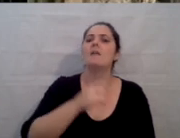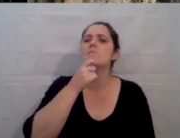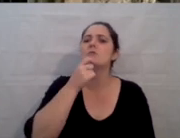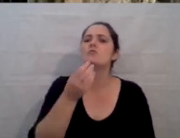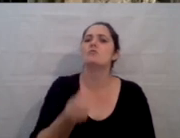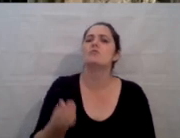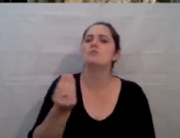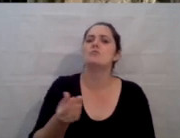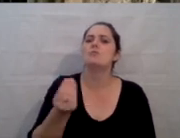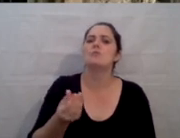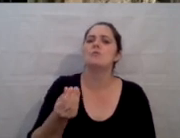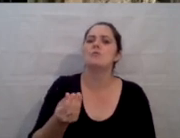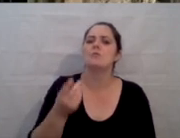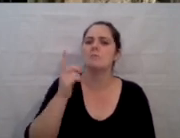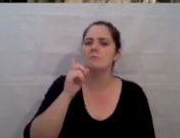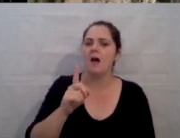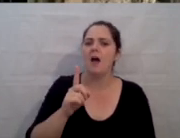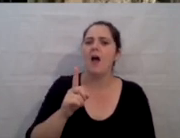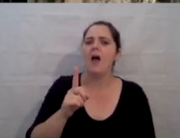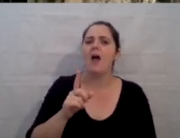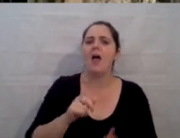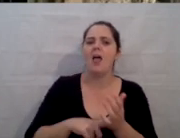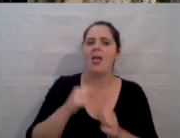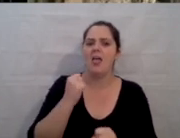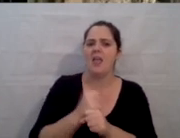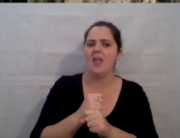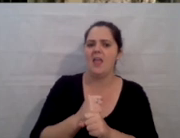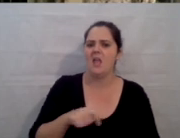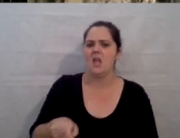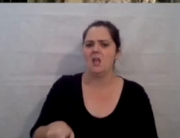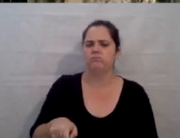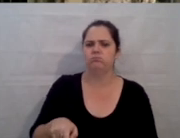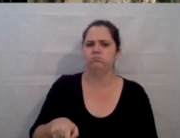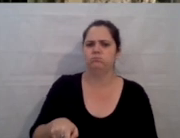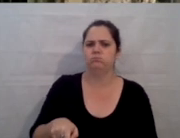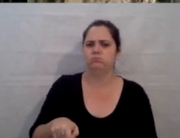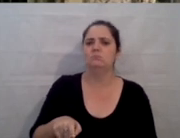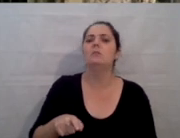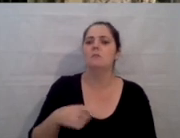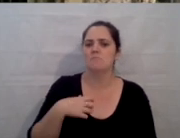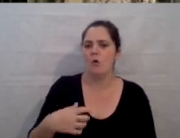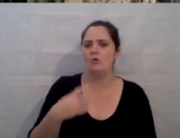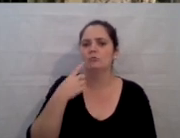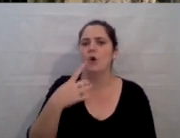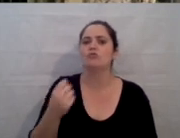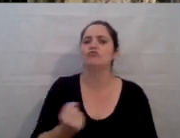but then as I come down his thigh, he's really tensing his knee so I might really start to bring in